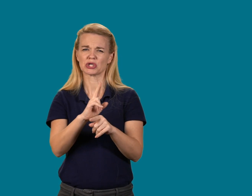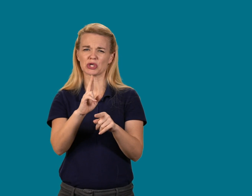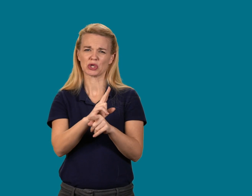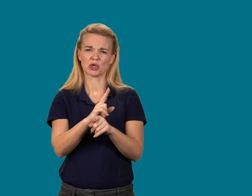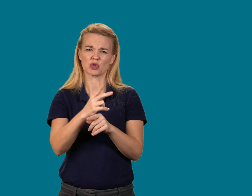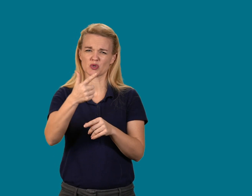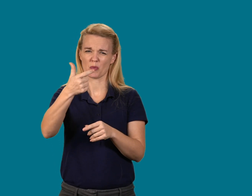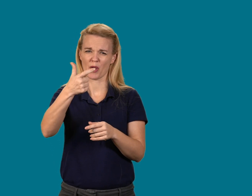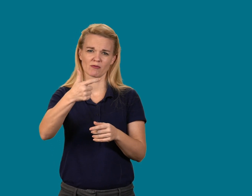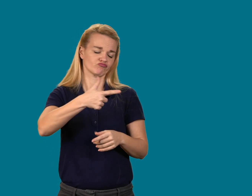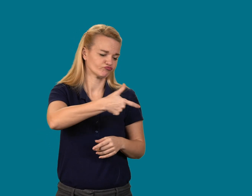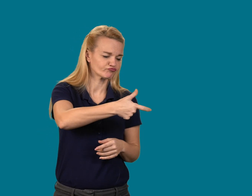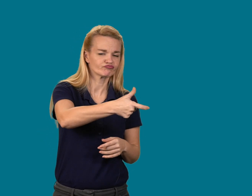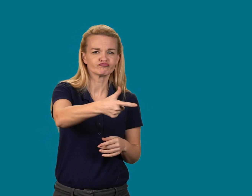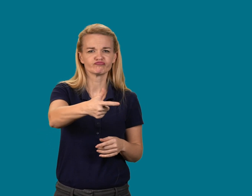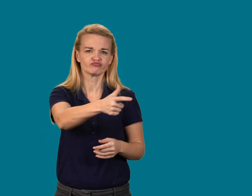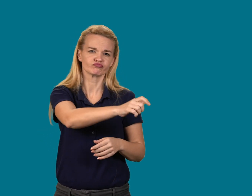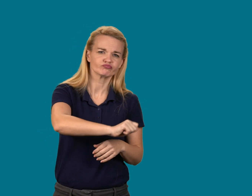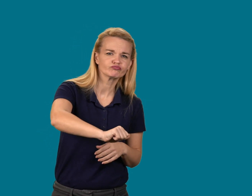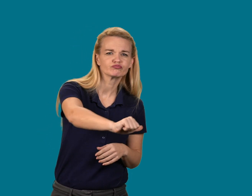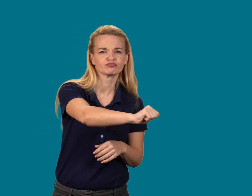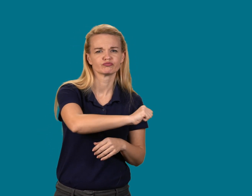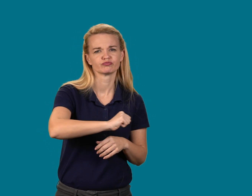Use household cleaning sprays or wipes